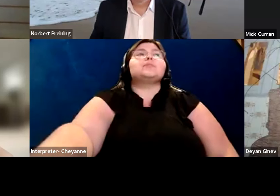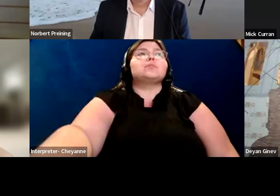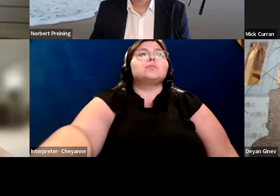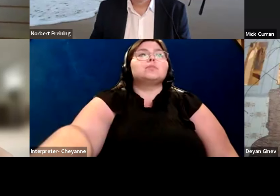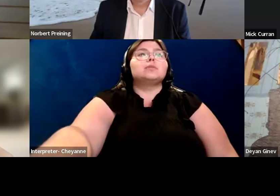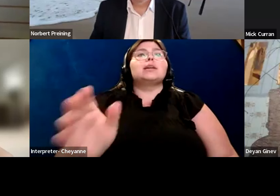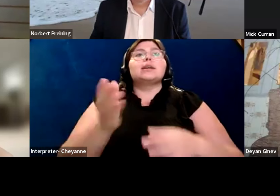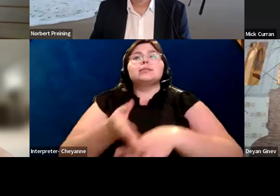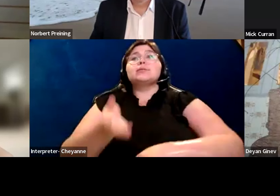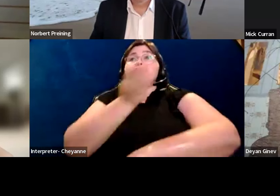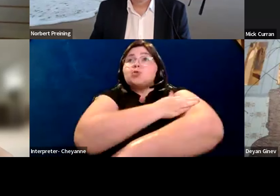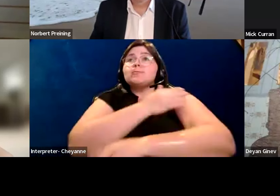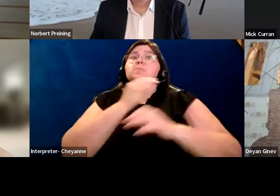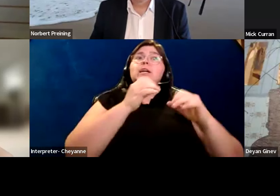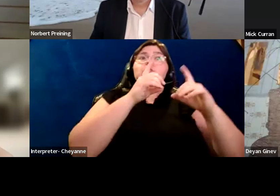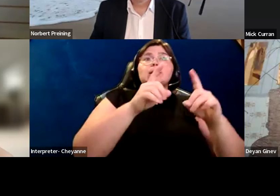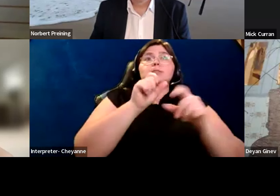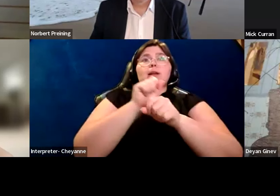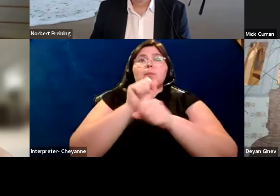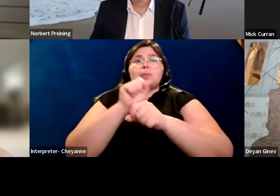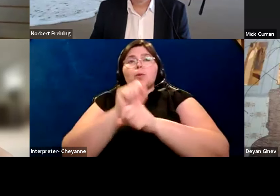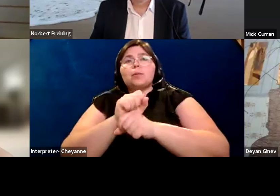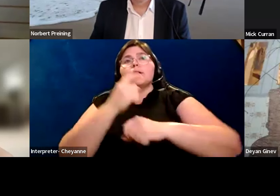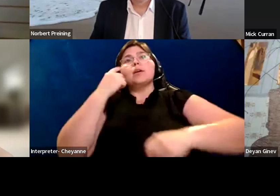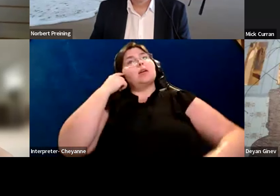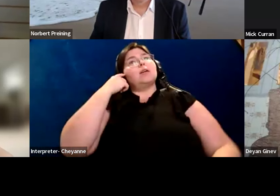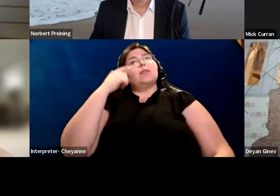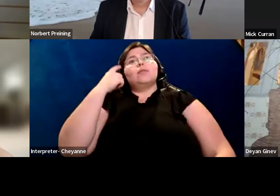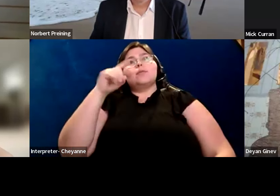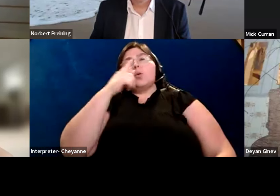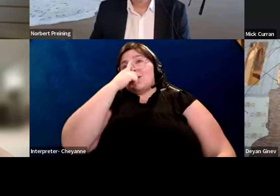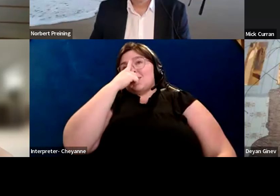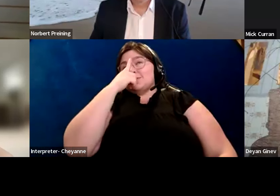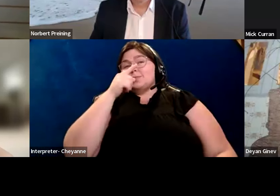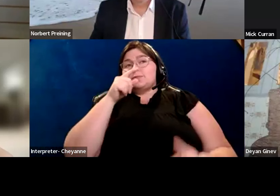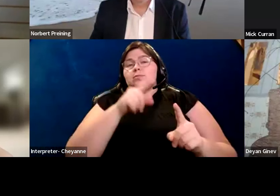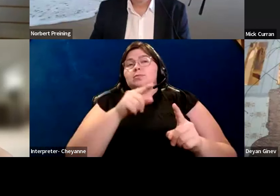for blind and vision-impaired people around the world. And NVDA is both free and open source.